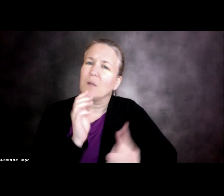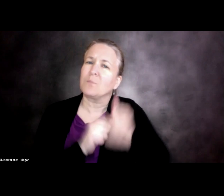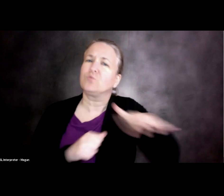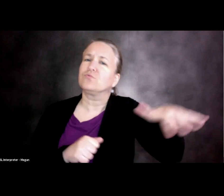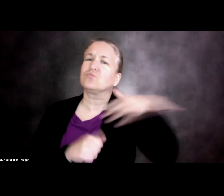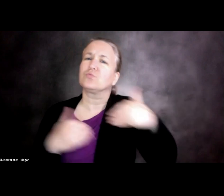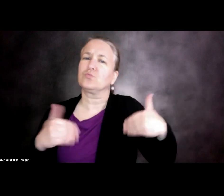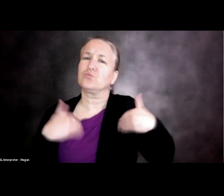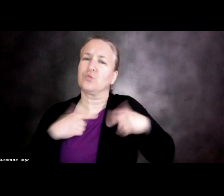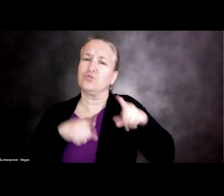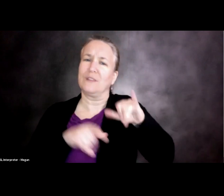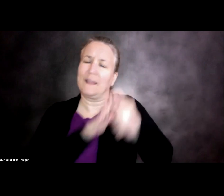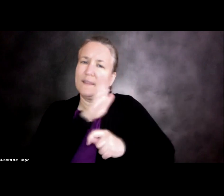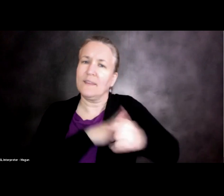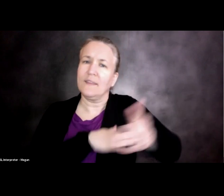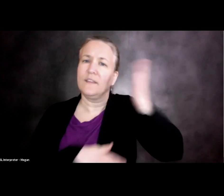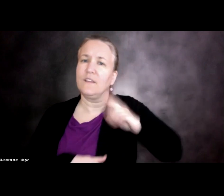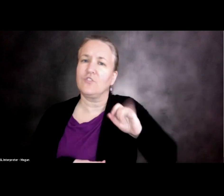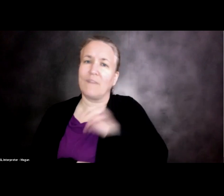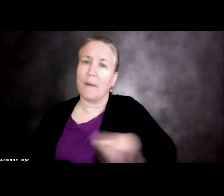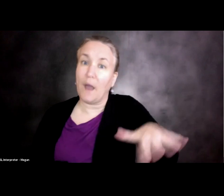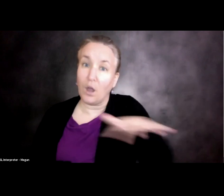in the age of empire who were colonial subjects.